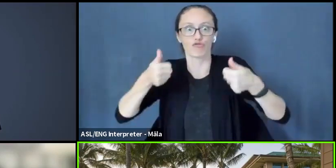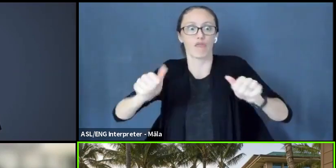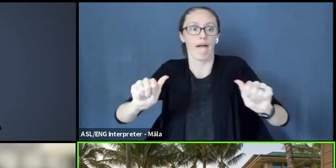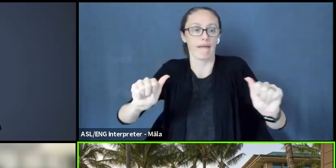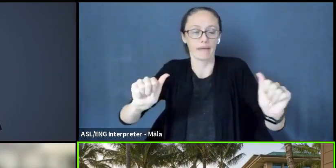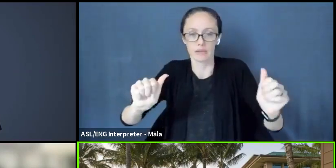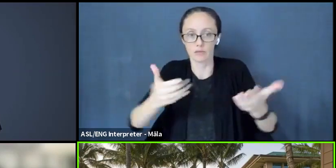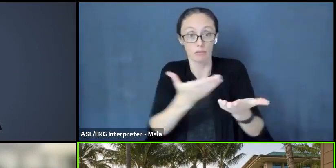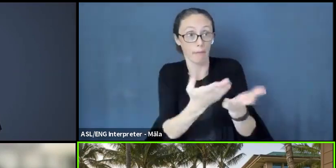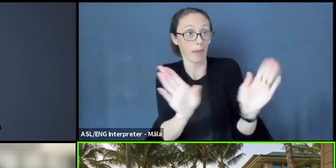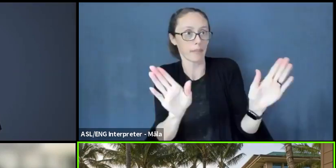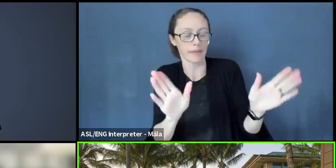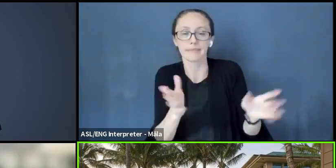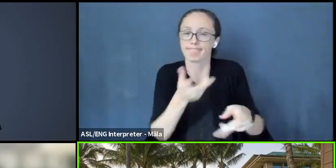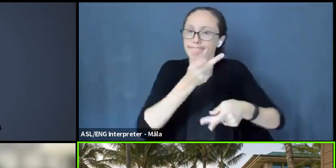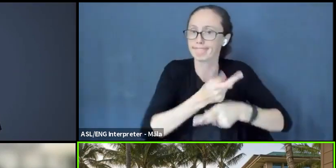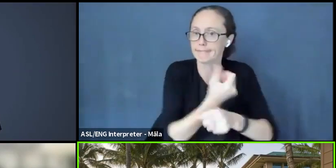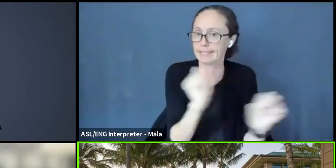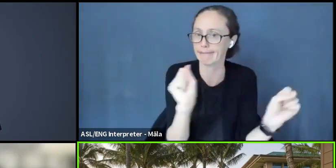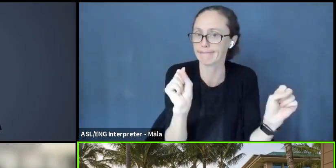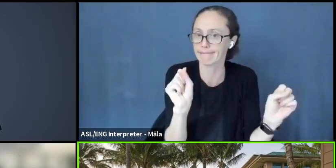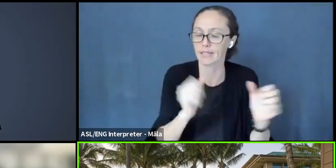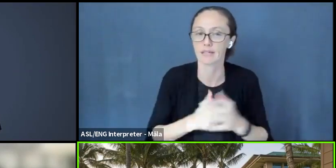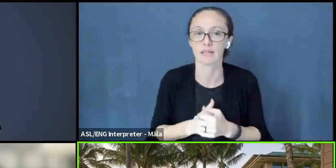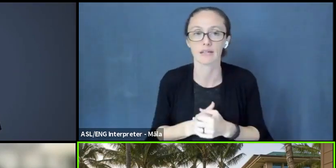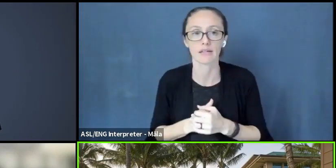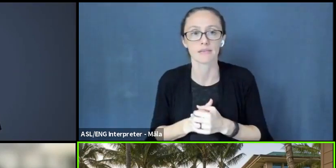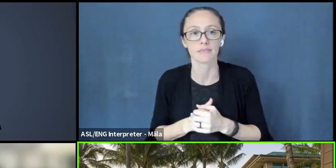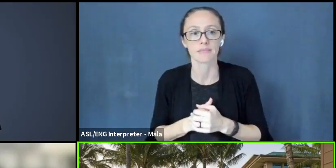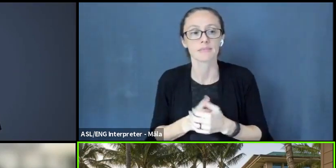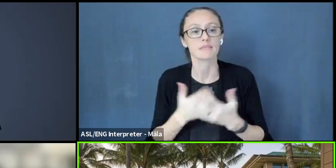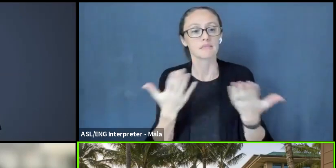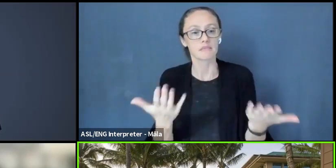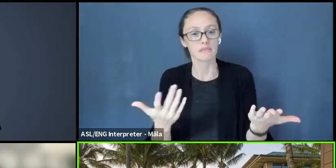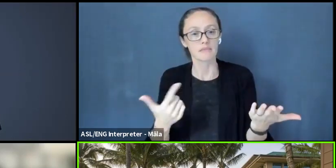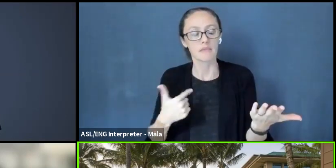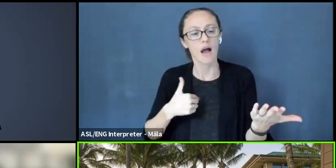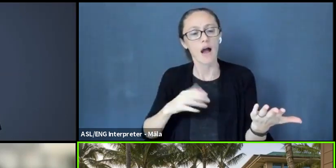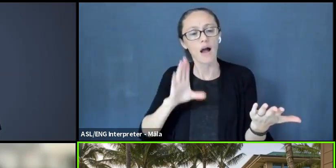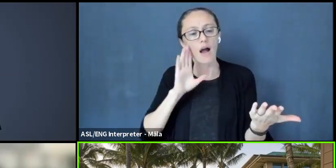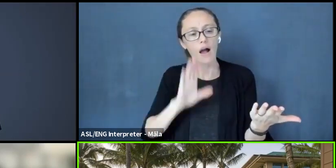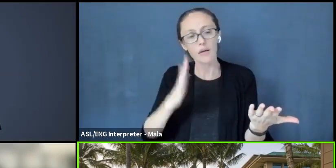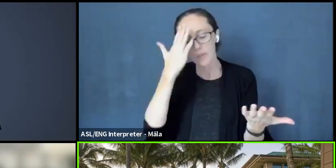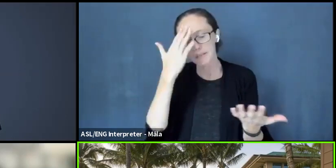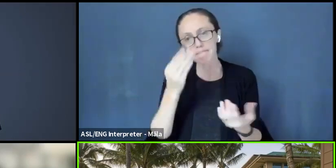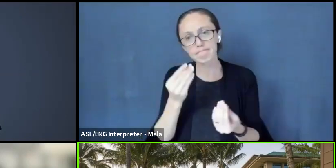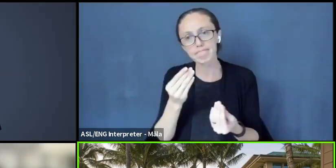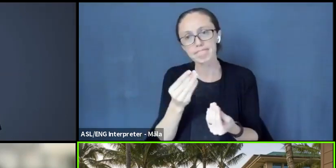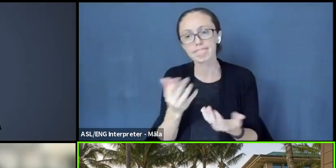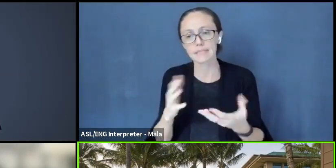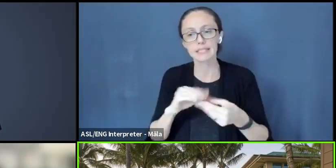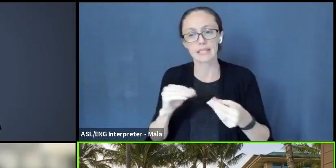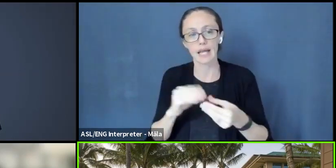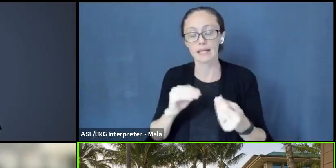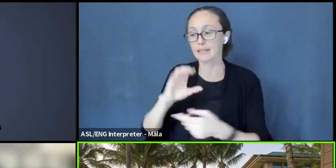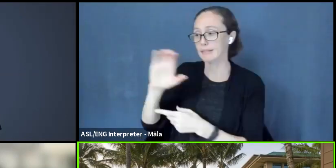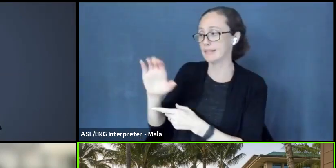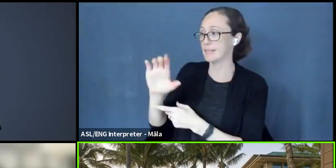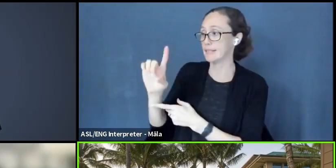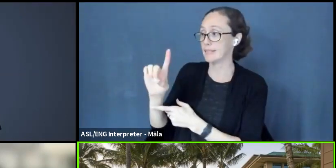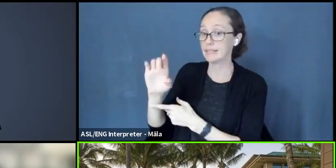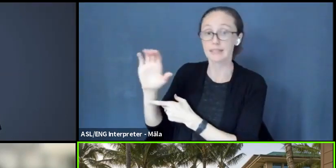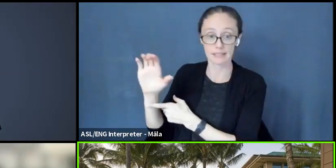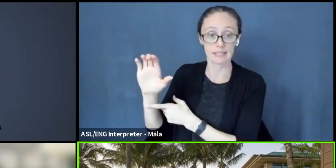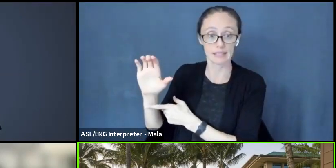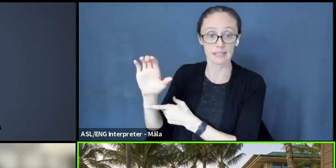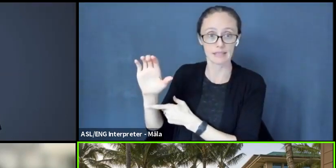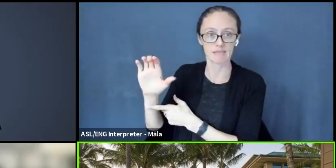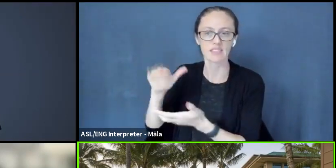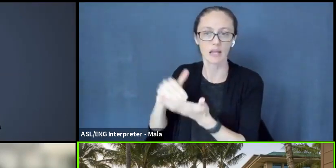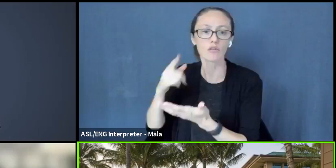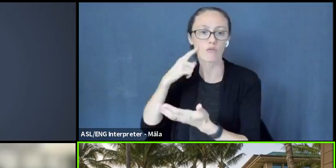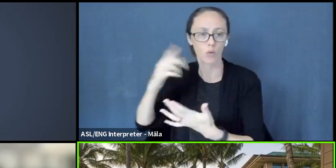So you know, I would say that the Centers for Disease Control and prevention has some